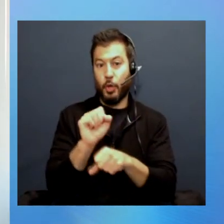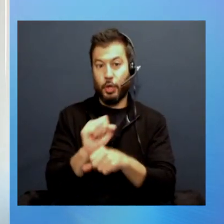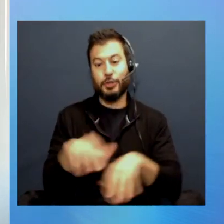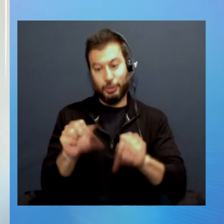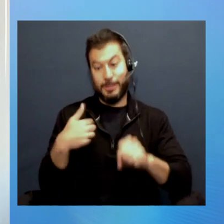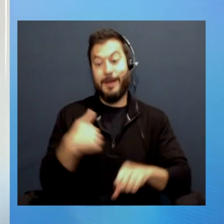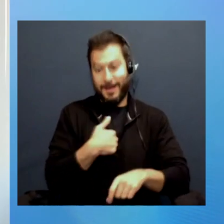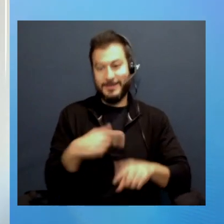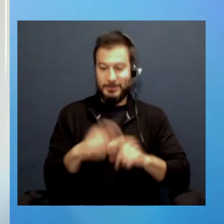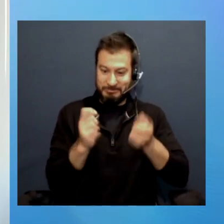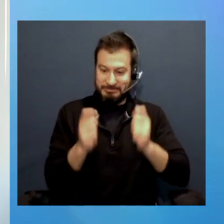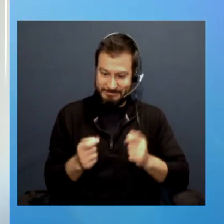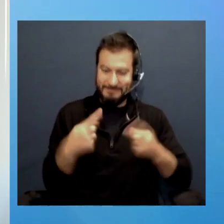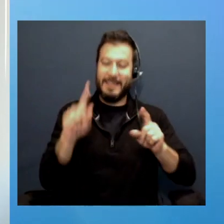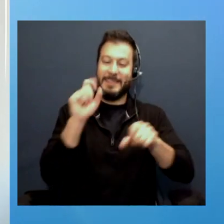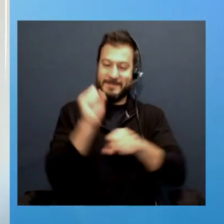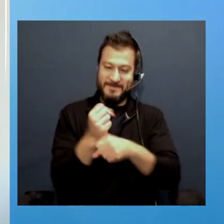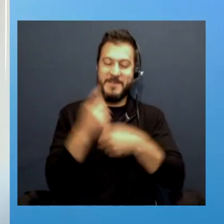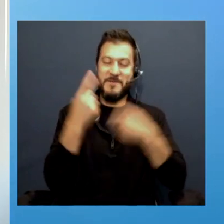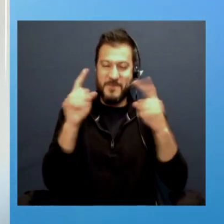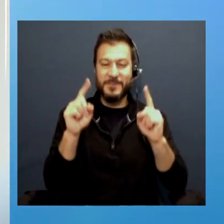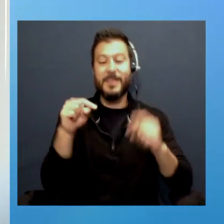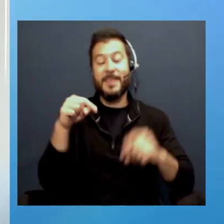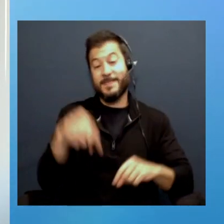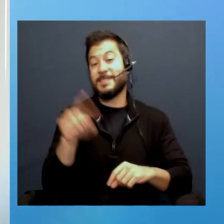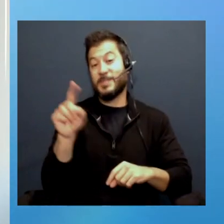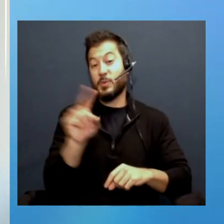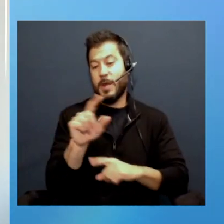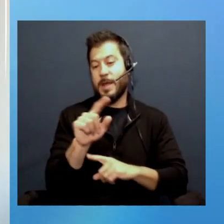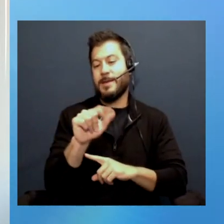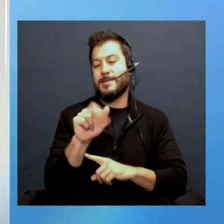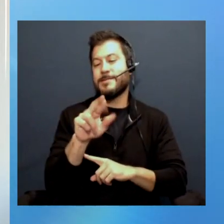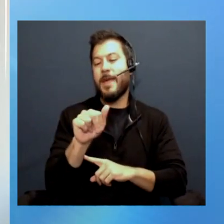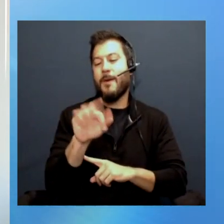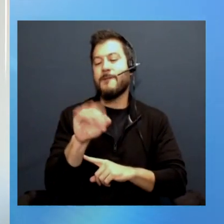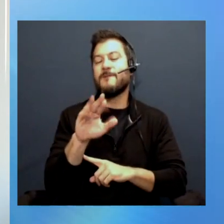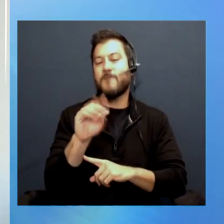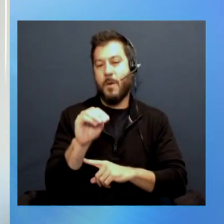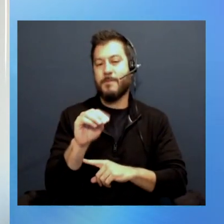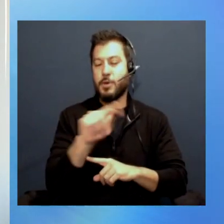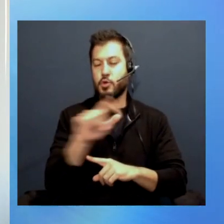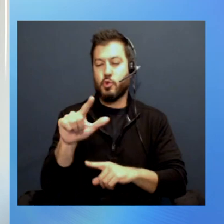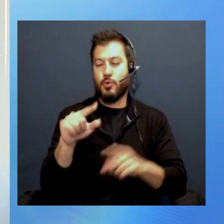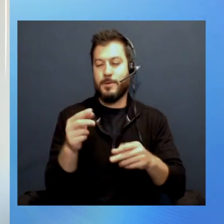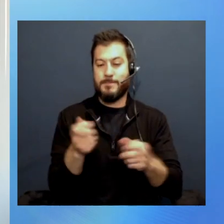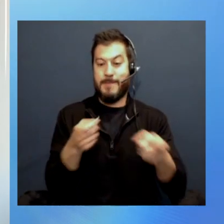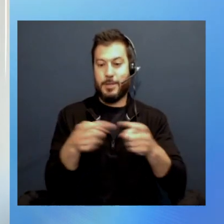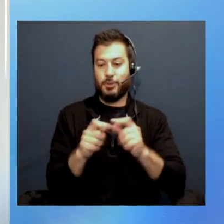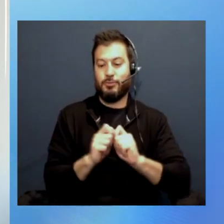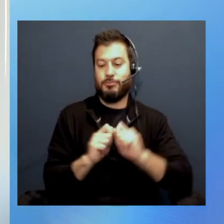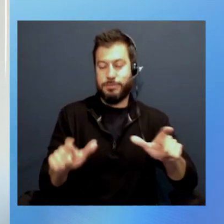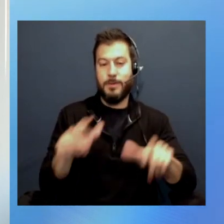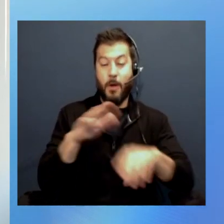hundreds of hours of work it took us to get it right. This is where Terraform, which is a tool that is used to